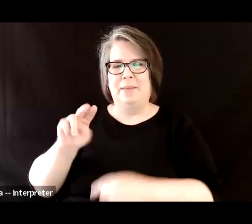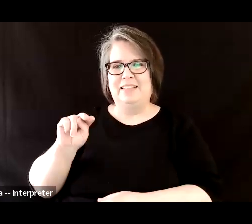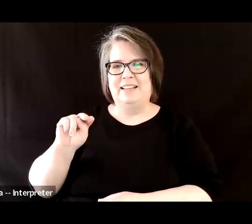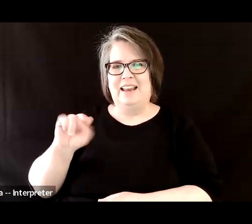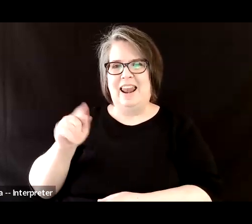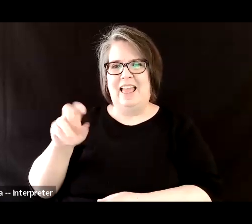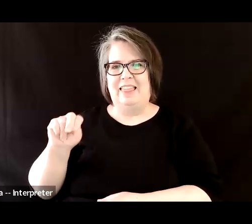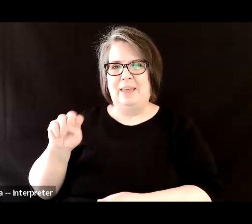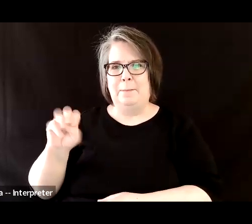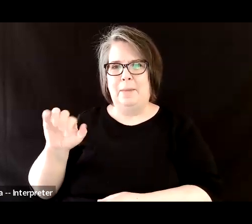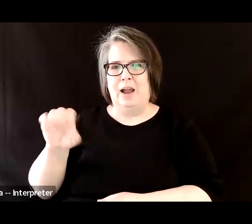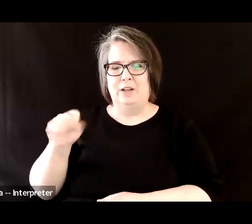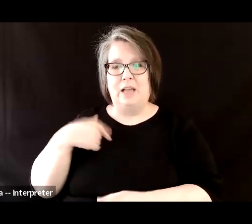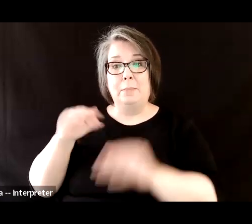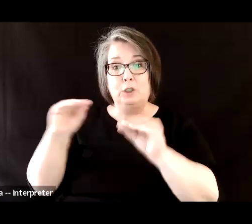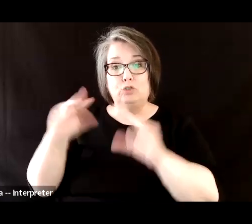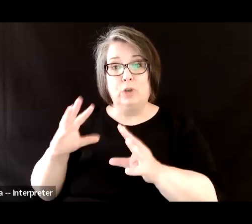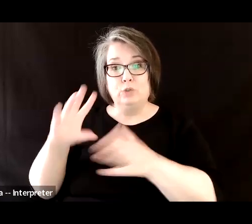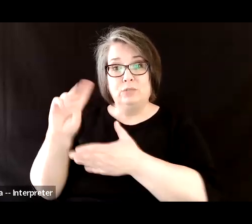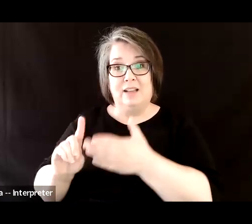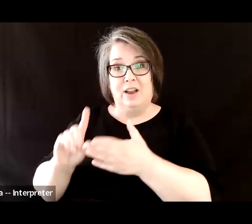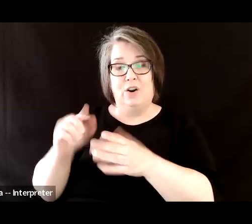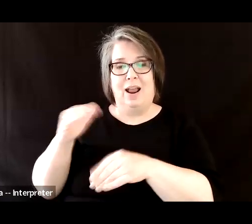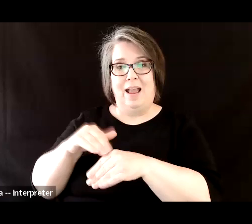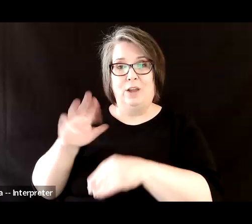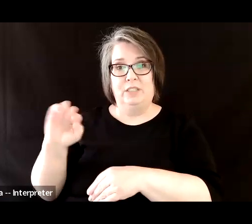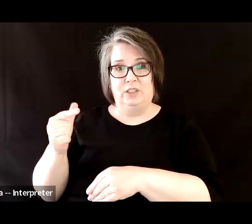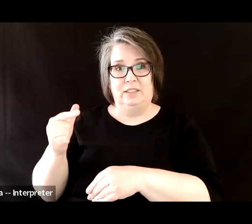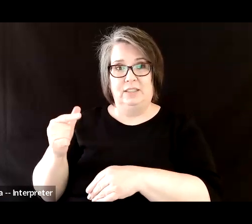Greensboro. I have been in this role for